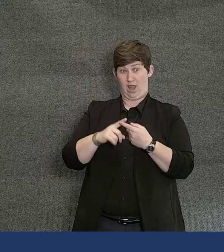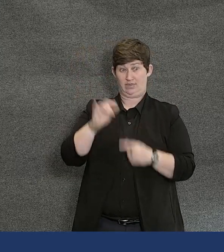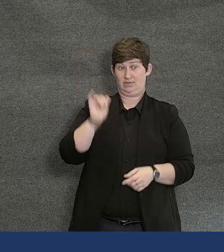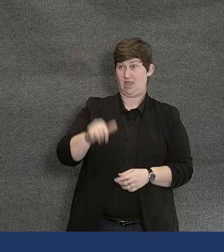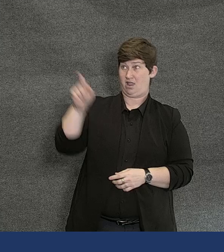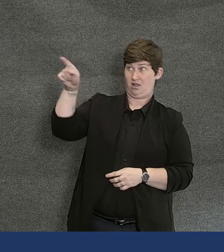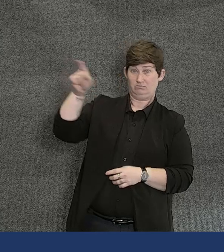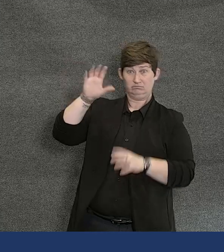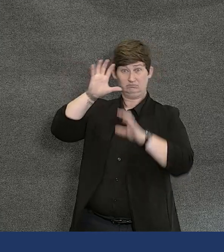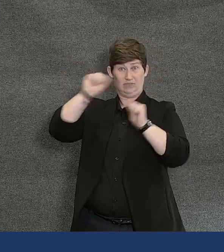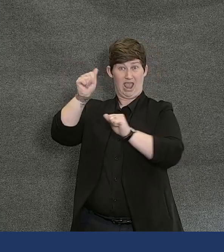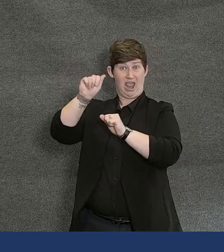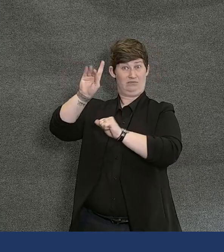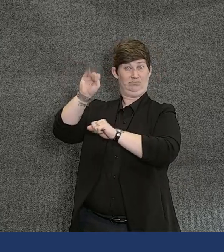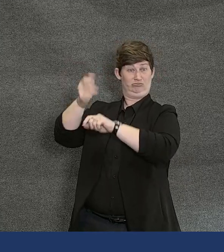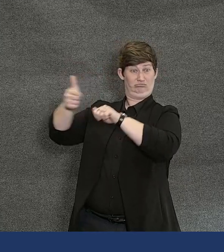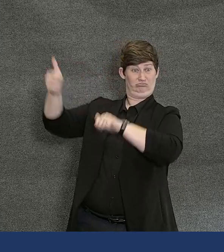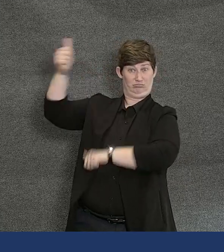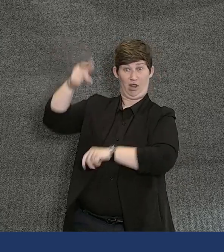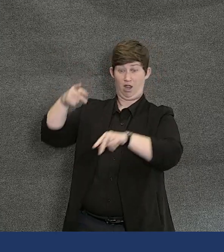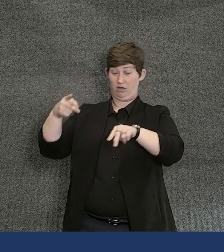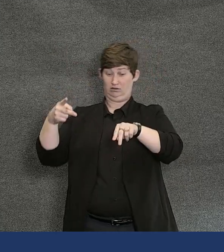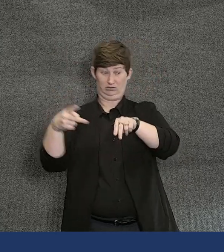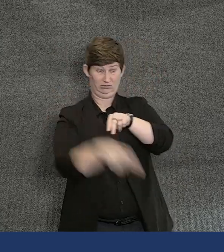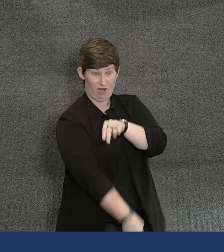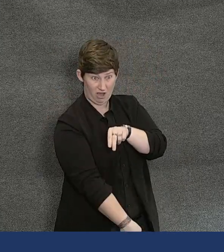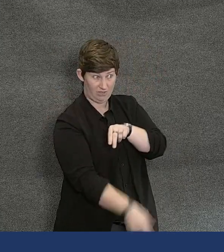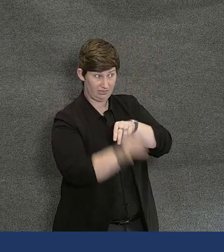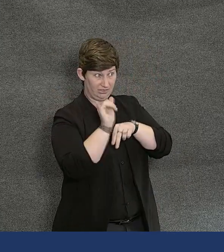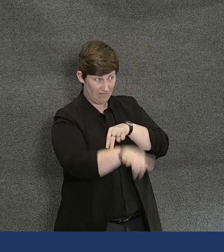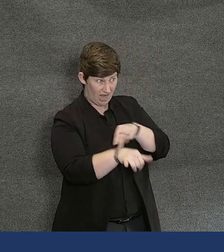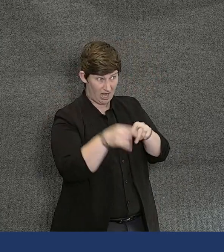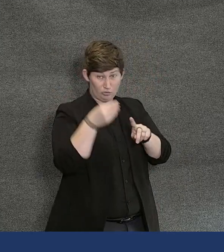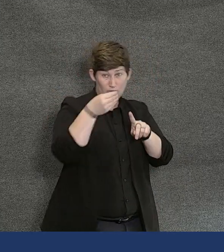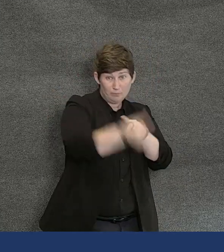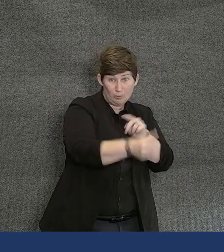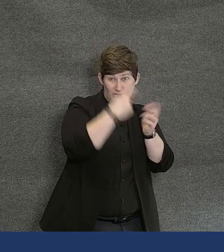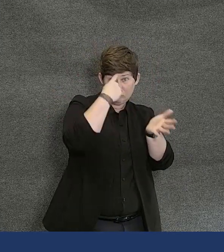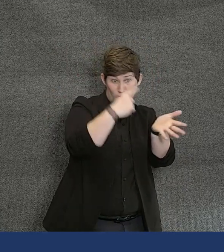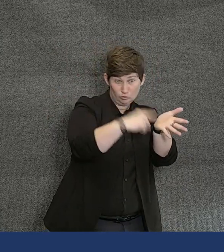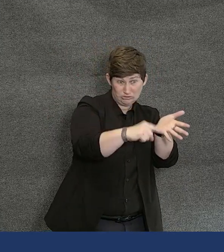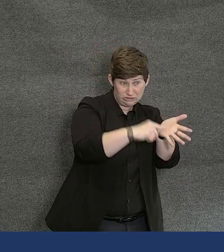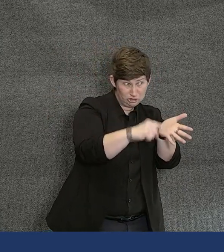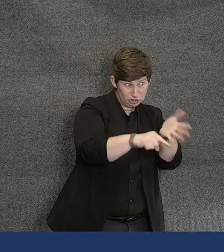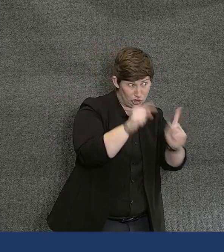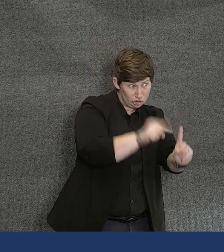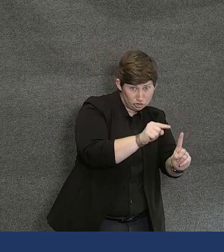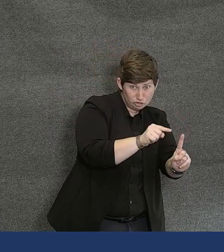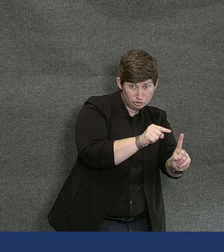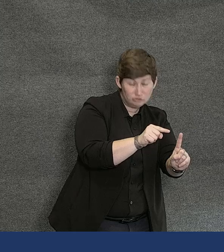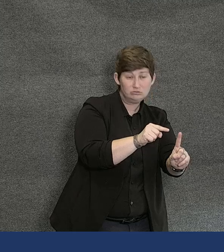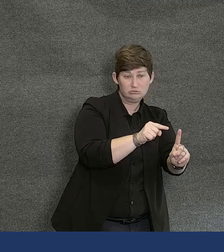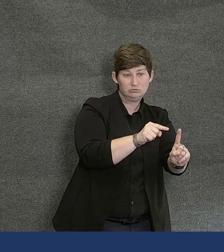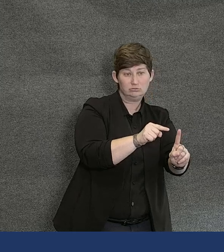was to cancel direct reimbursement at every research institution in the country. That happened.